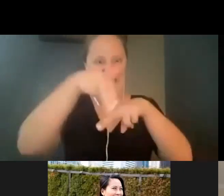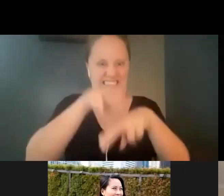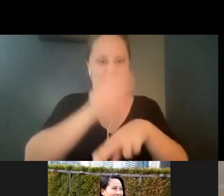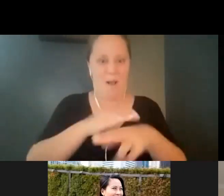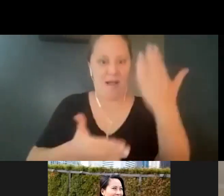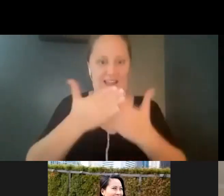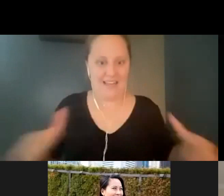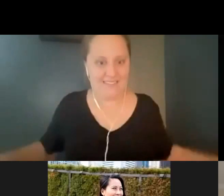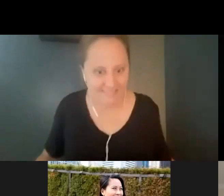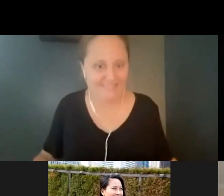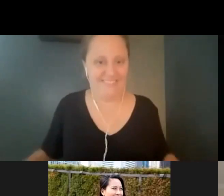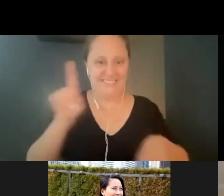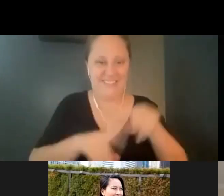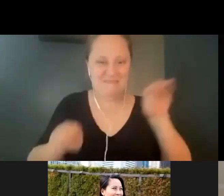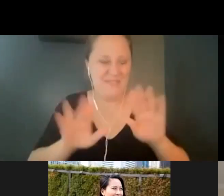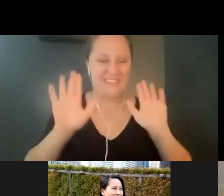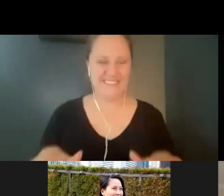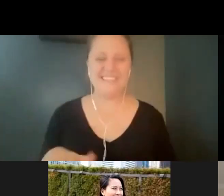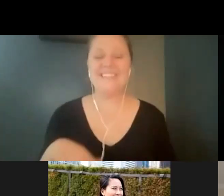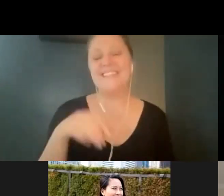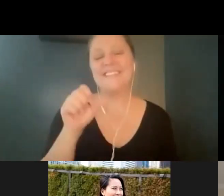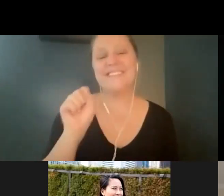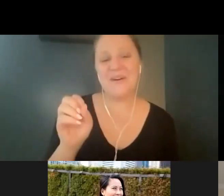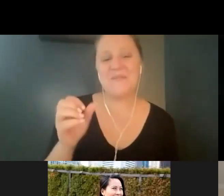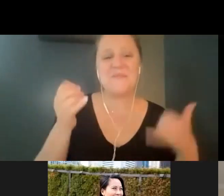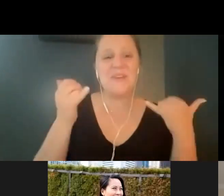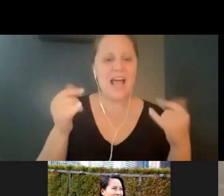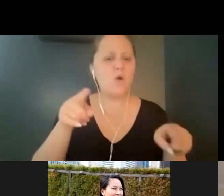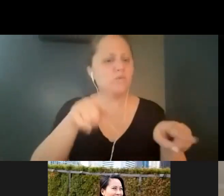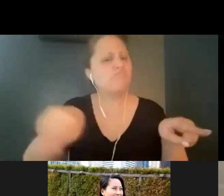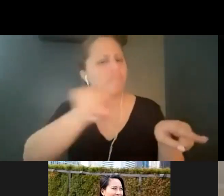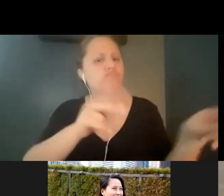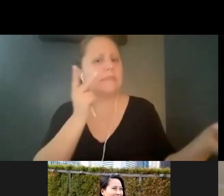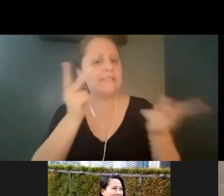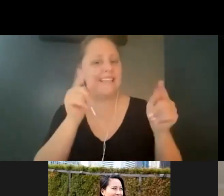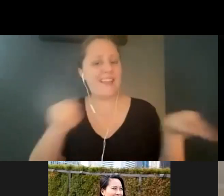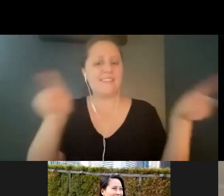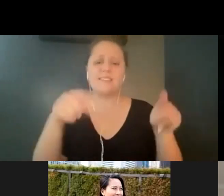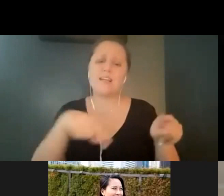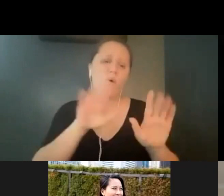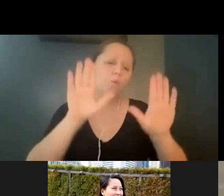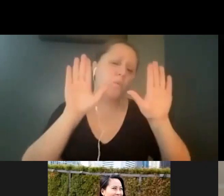Now, that you have a little glimpse of this wonderful panel that we have for you this evening.